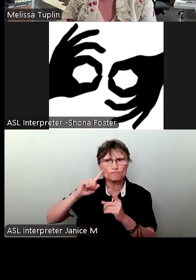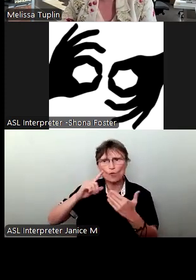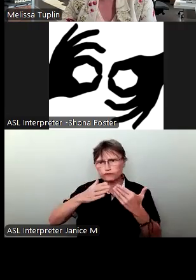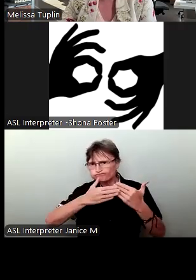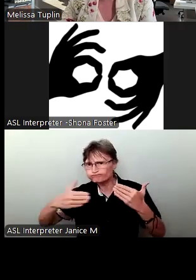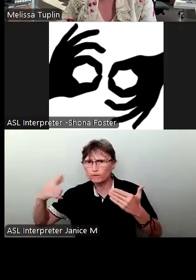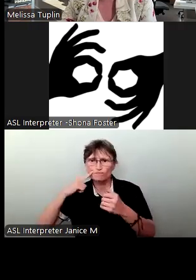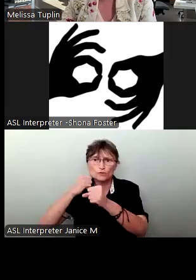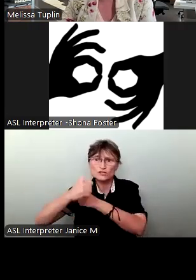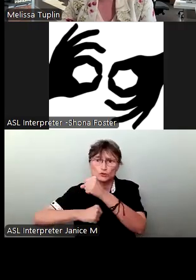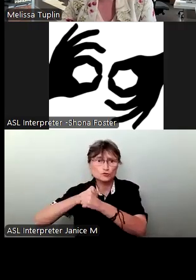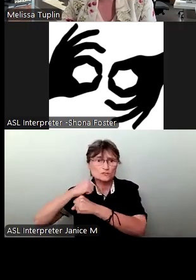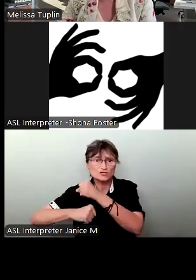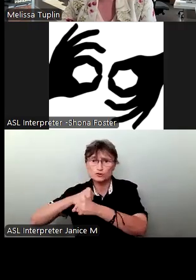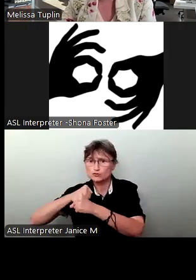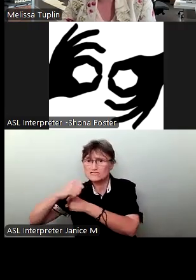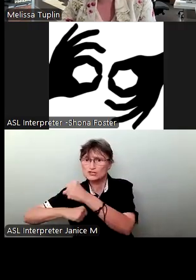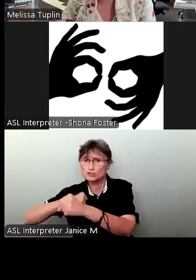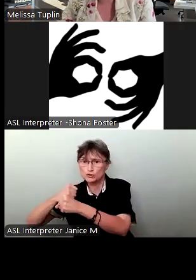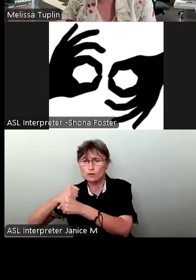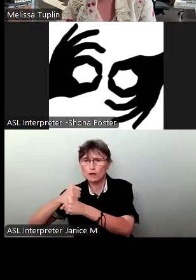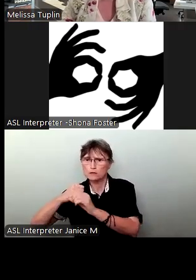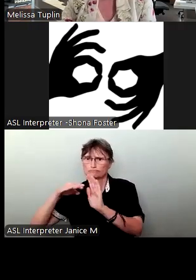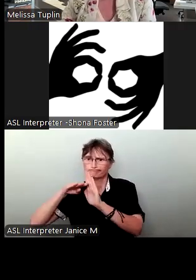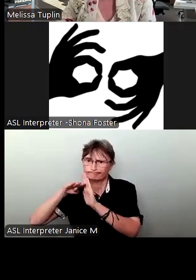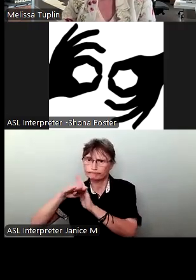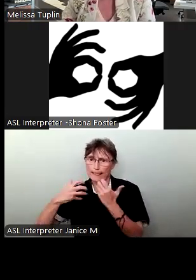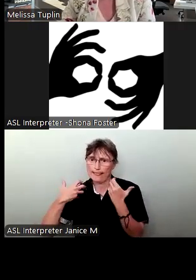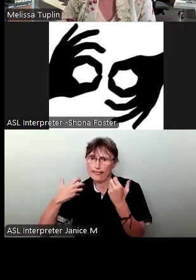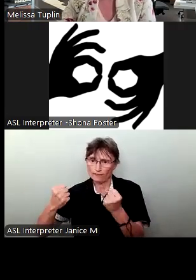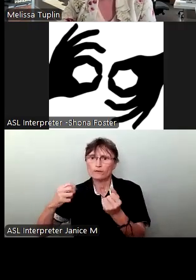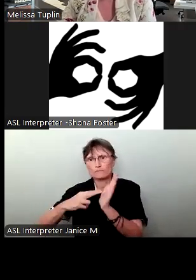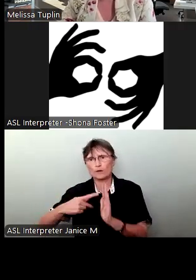be assessed through your financial statements and financial form, but the governance and financial